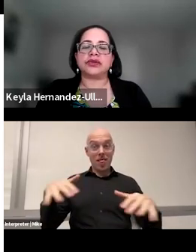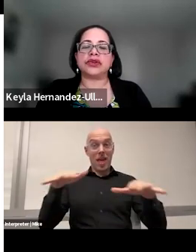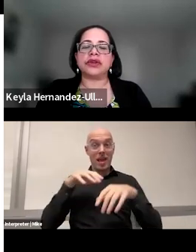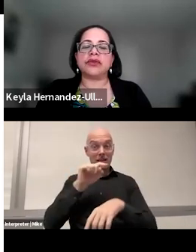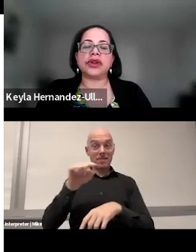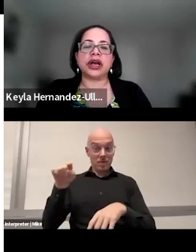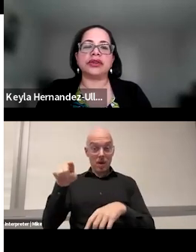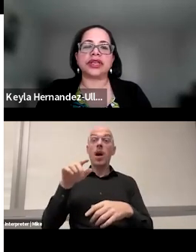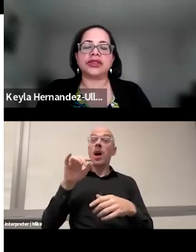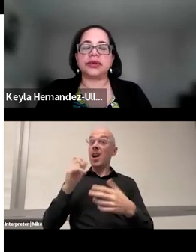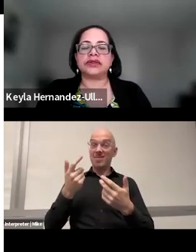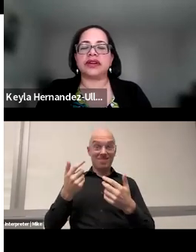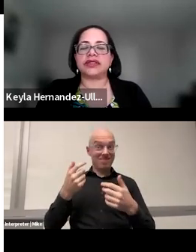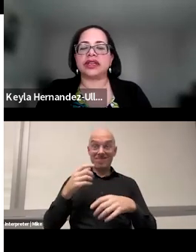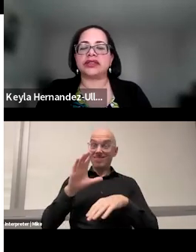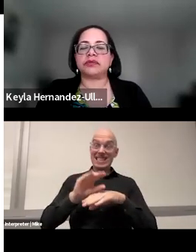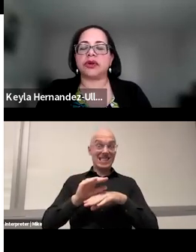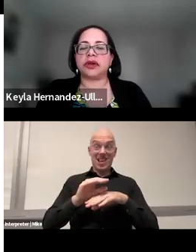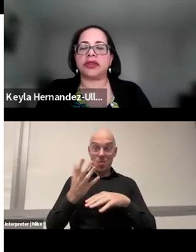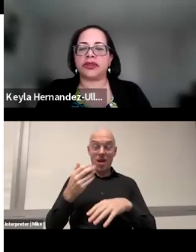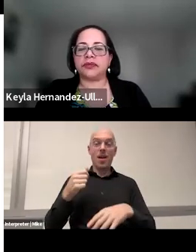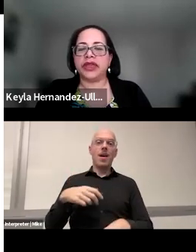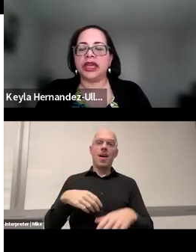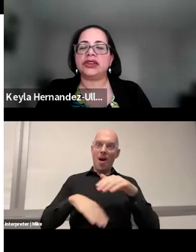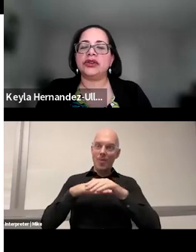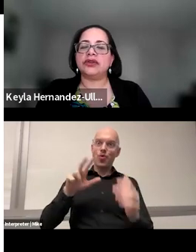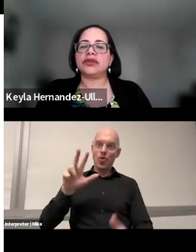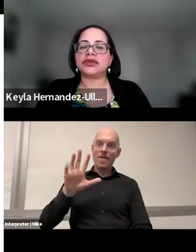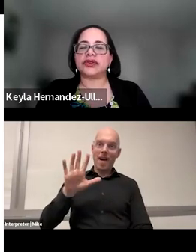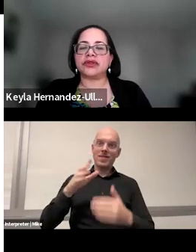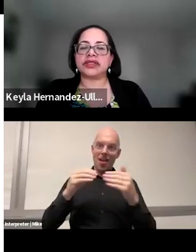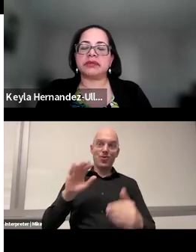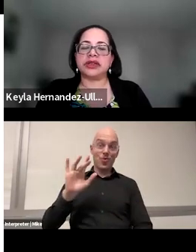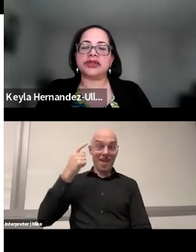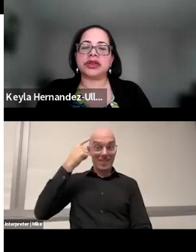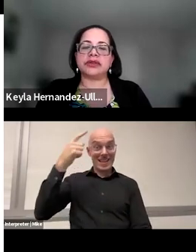Keyla Hernandez-Ulloa: that enhanced discount is up to $34 and 25 cents per month.